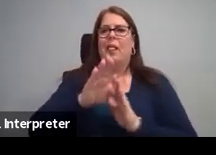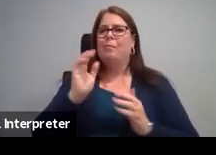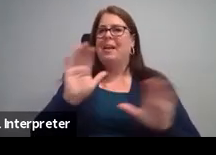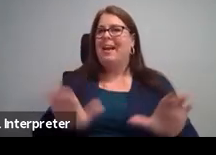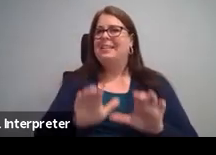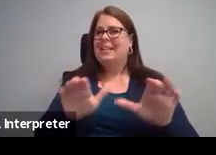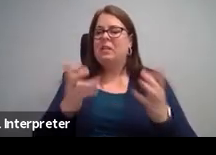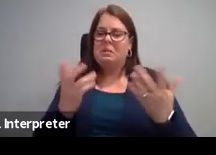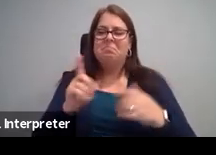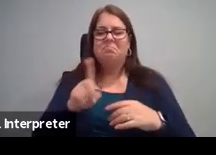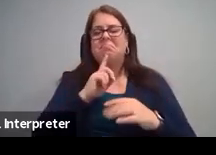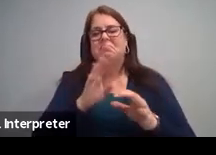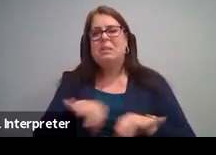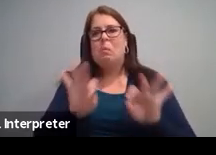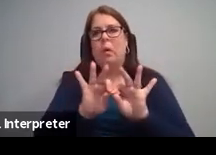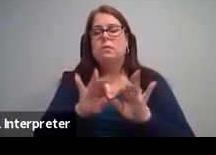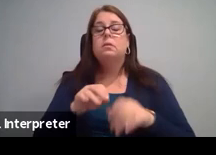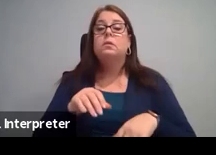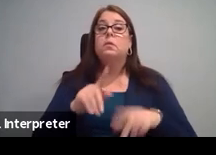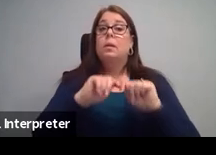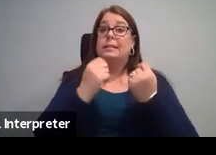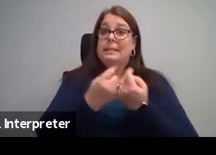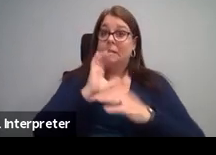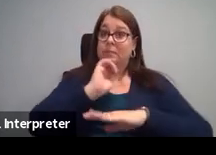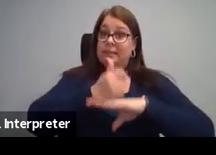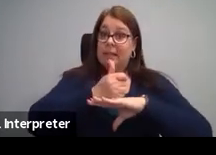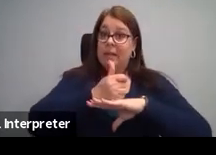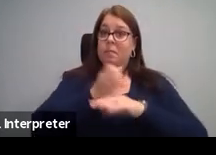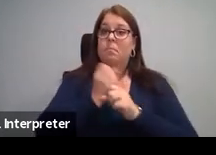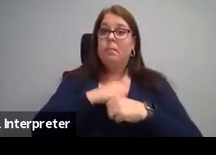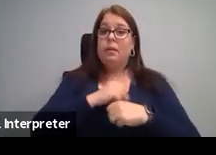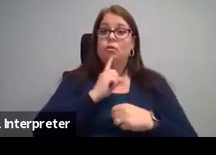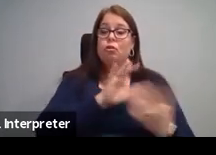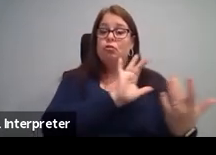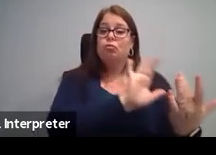Laurie Arnold: That's really important. So the team setup. You want to make sure that you reach out to everybody who might be teaching that content.